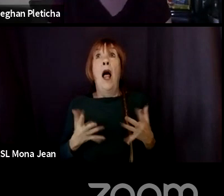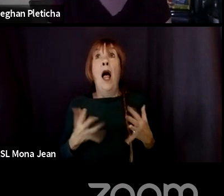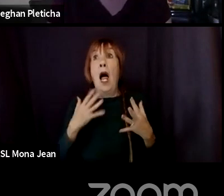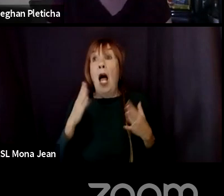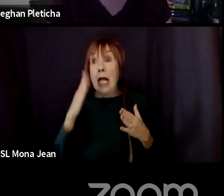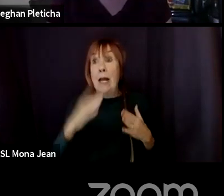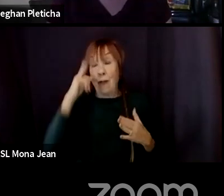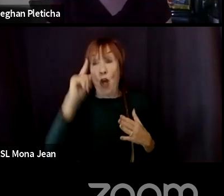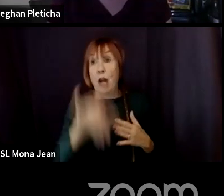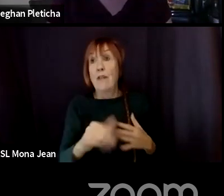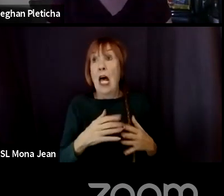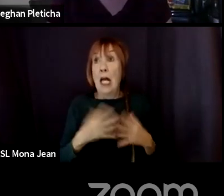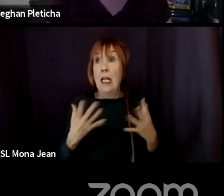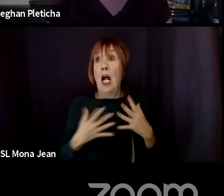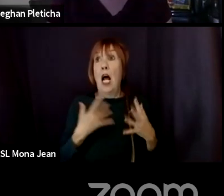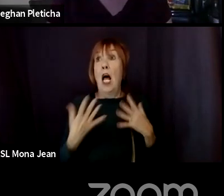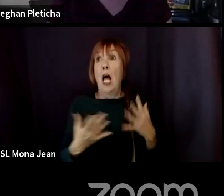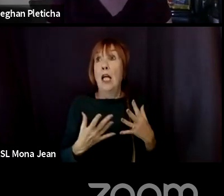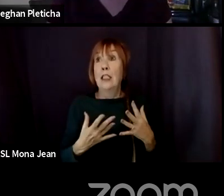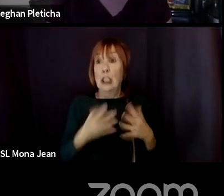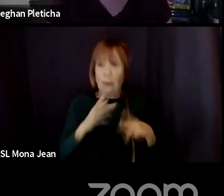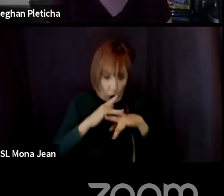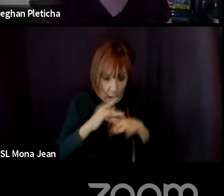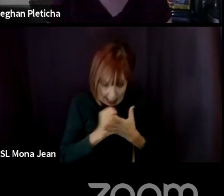being like a really obnoxious about it.